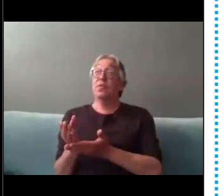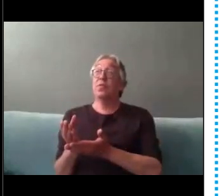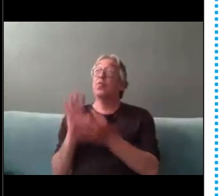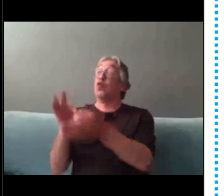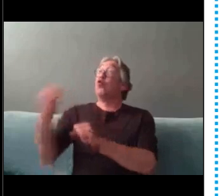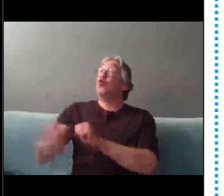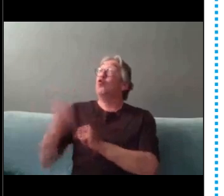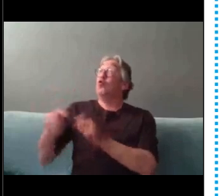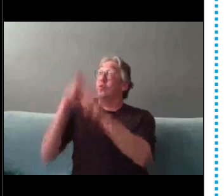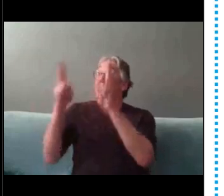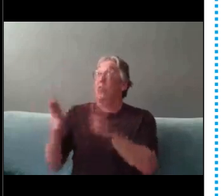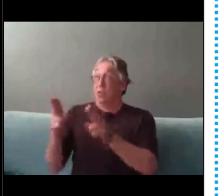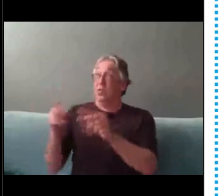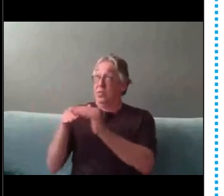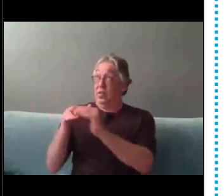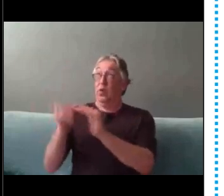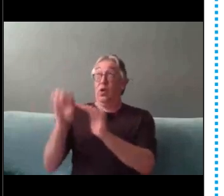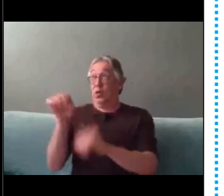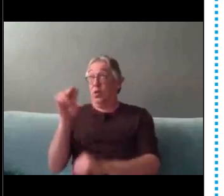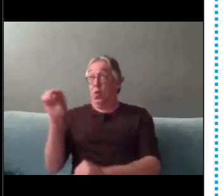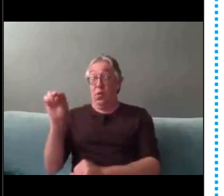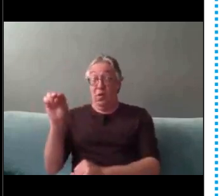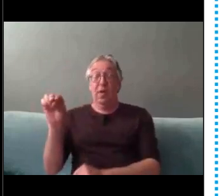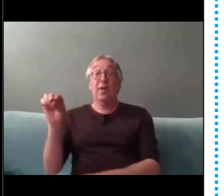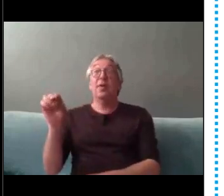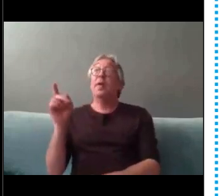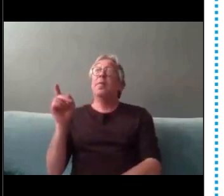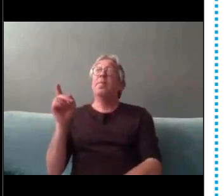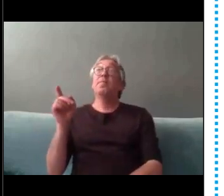that is accessible for persons with sensory impairment,